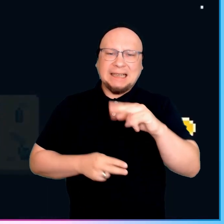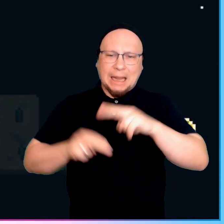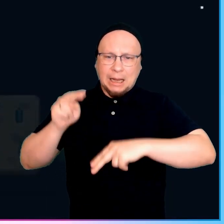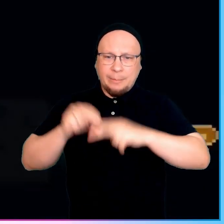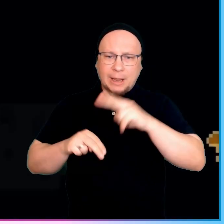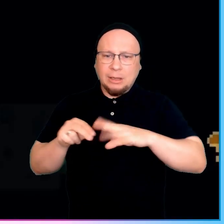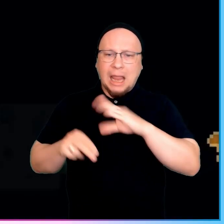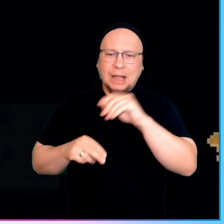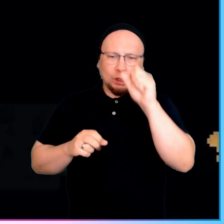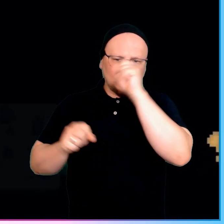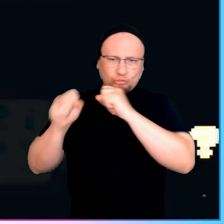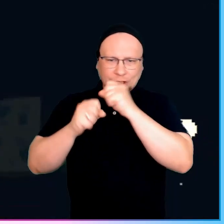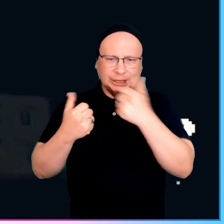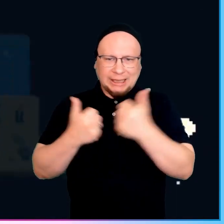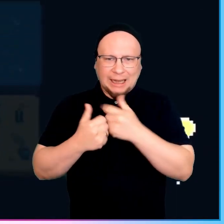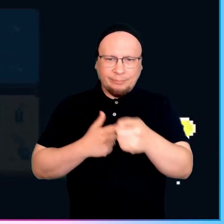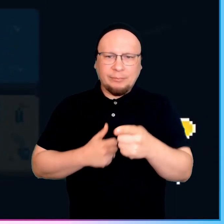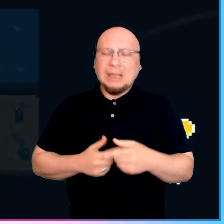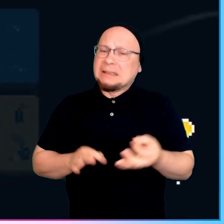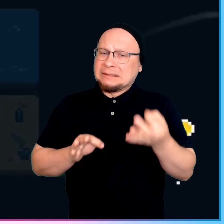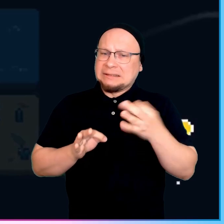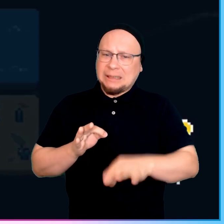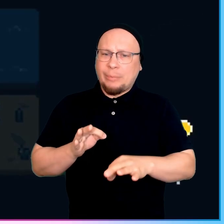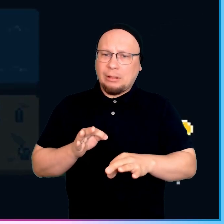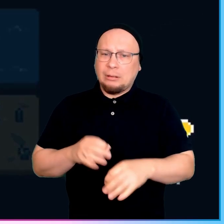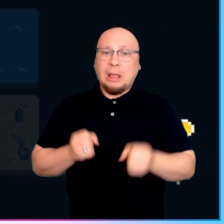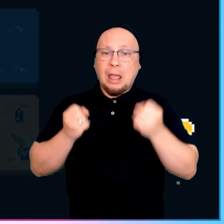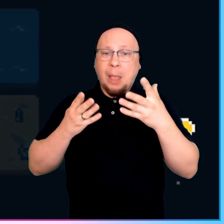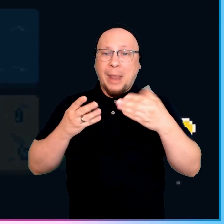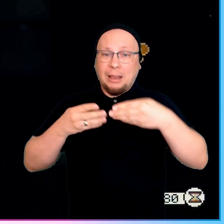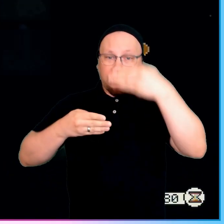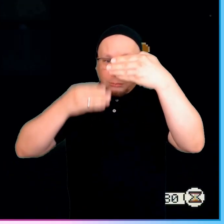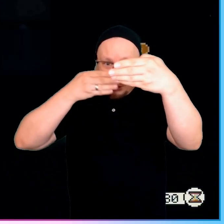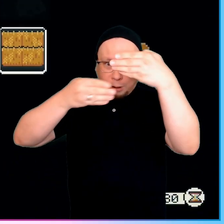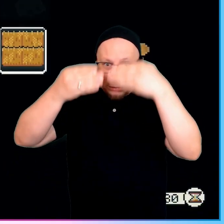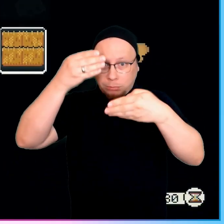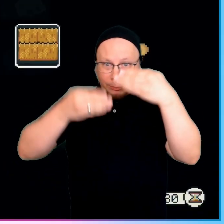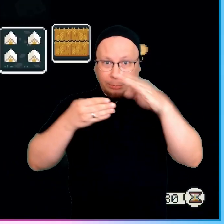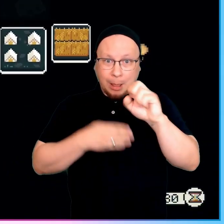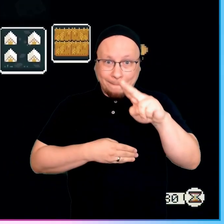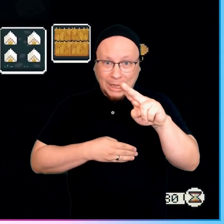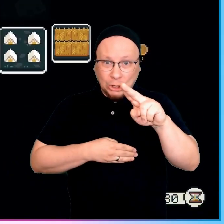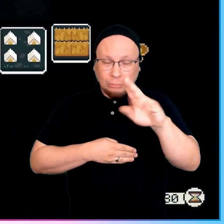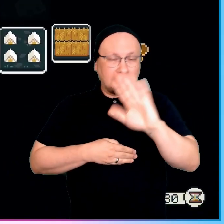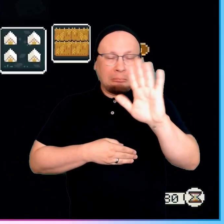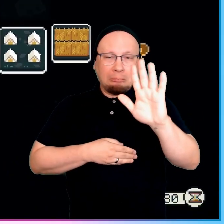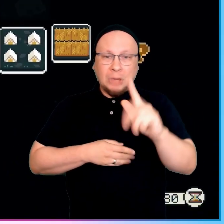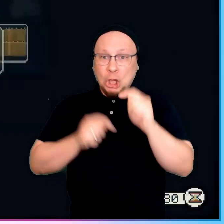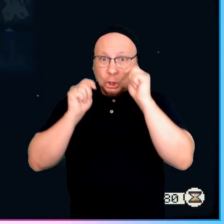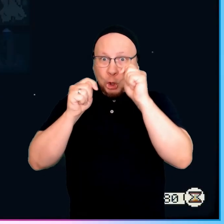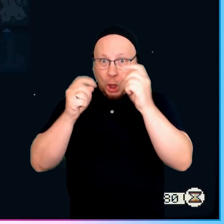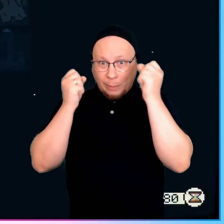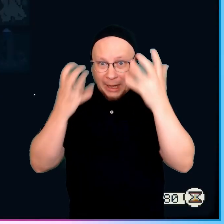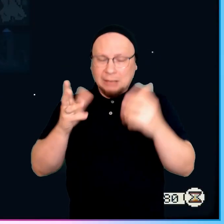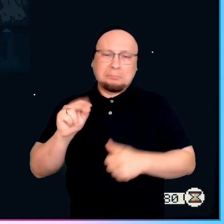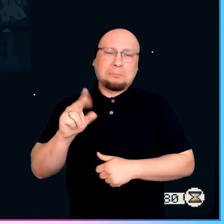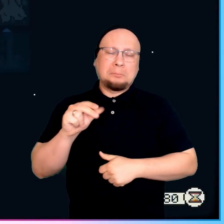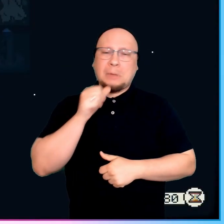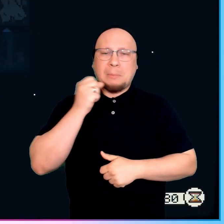It’s a simple game without complex menus to navigate, or endless tutorials. A unique element of DawnFolk is that you can